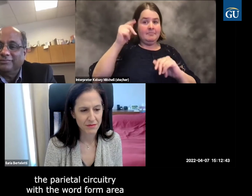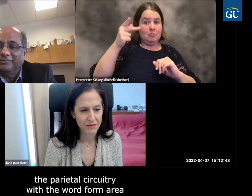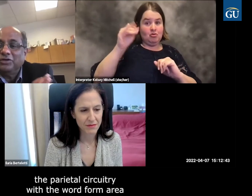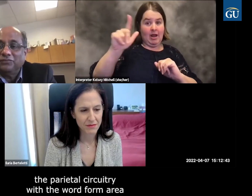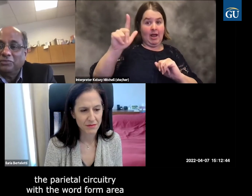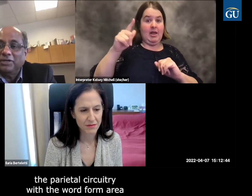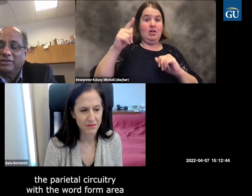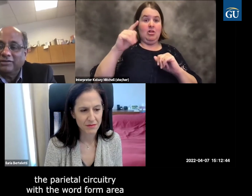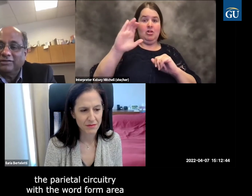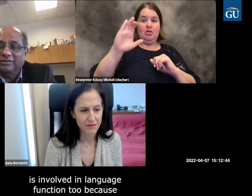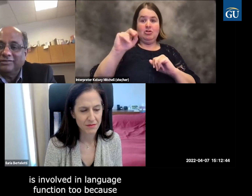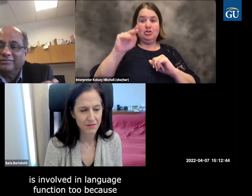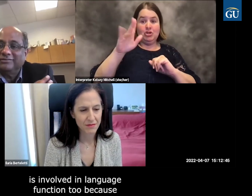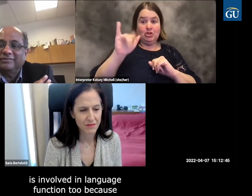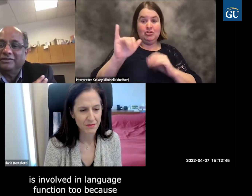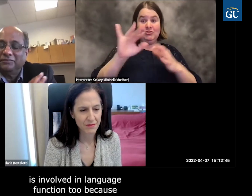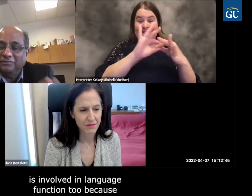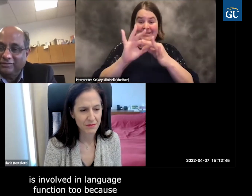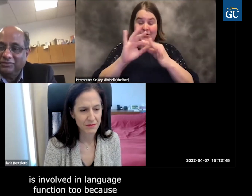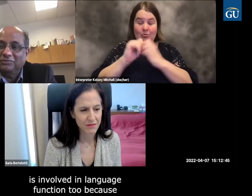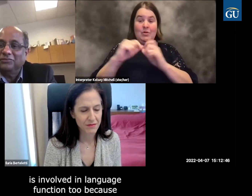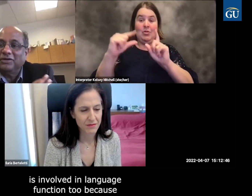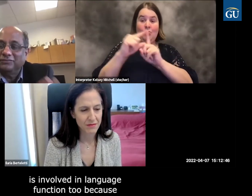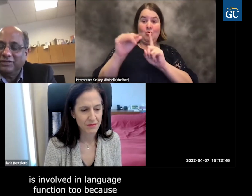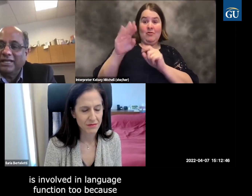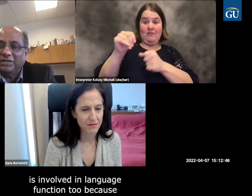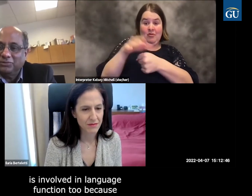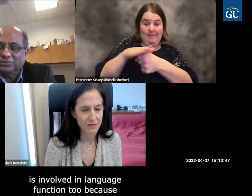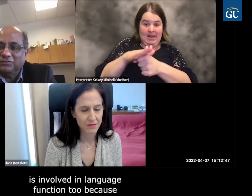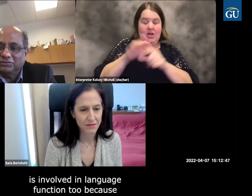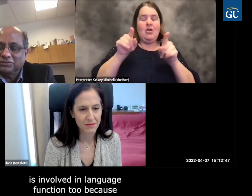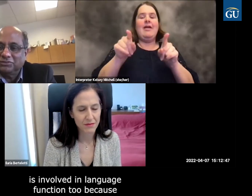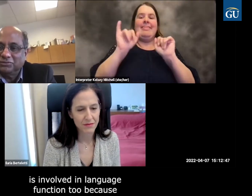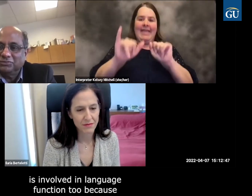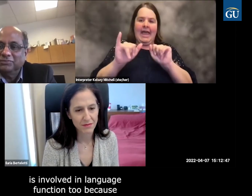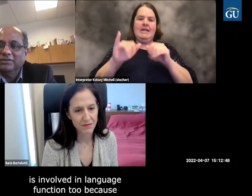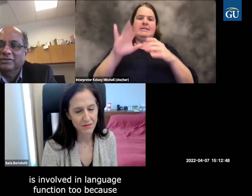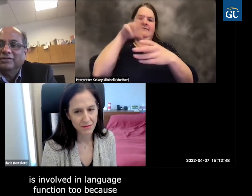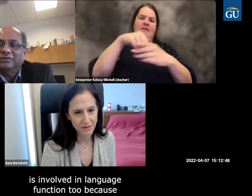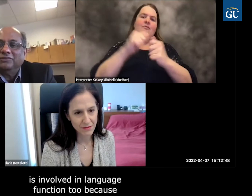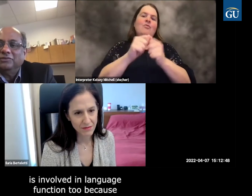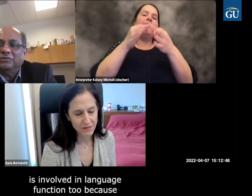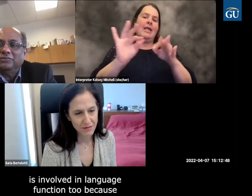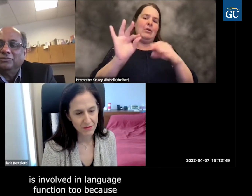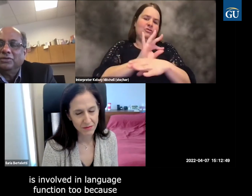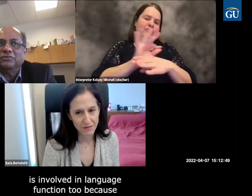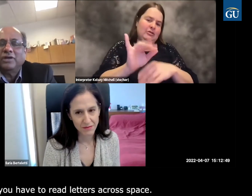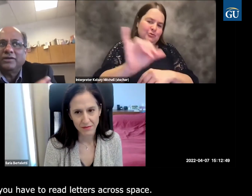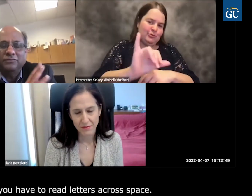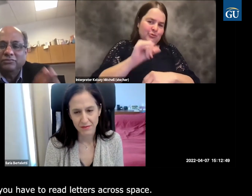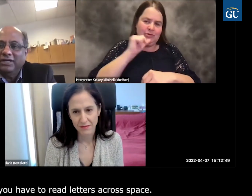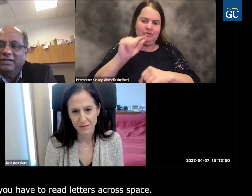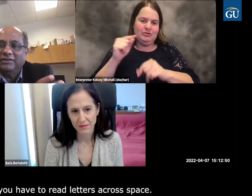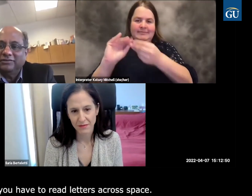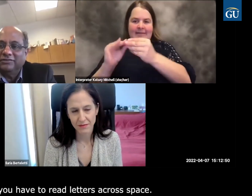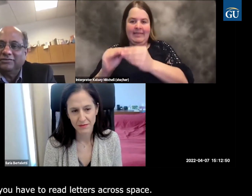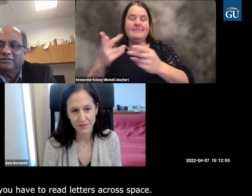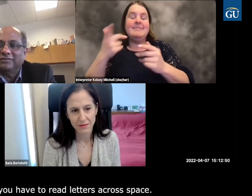word form area is in you know involved in language function too